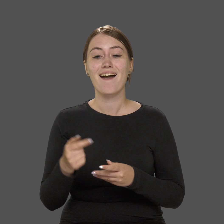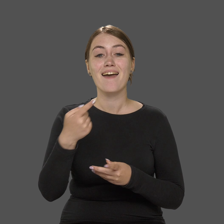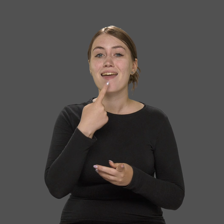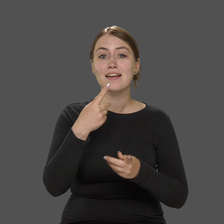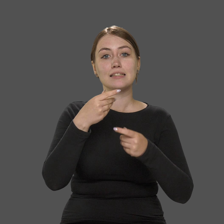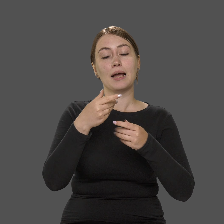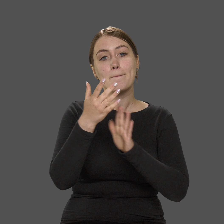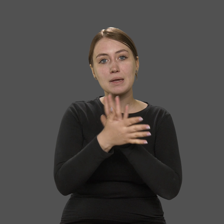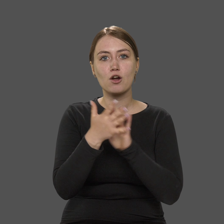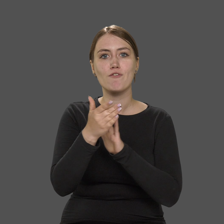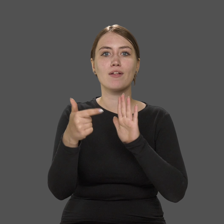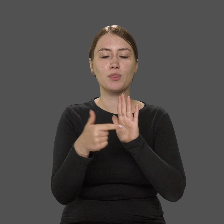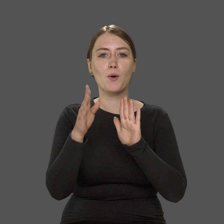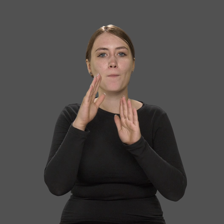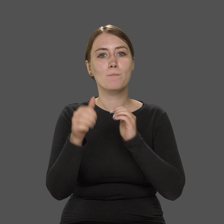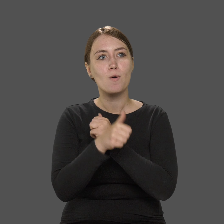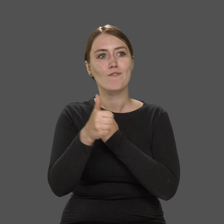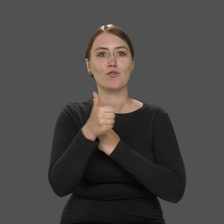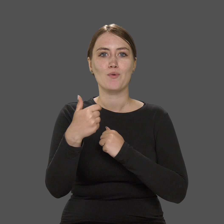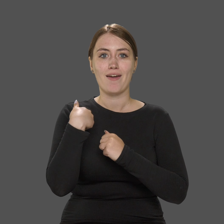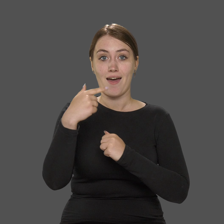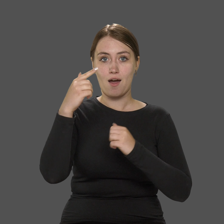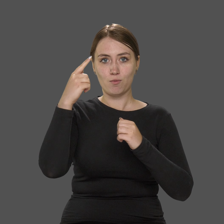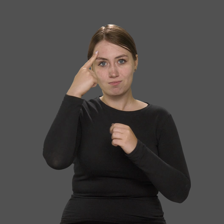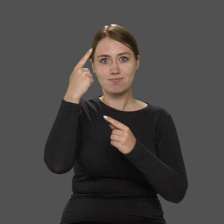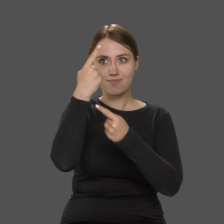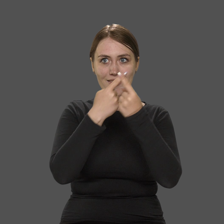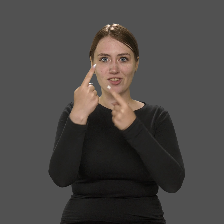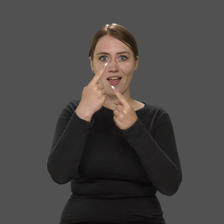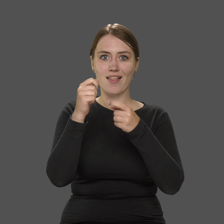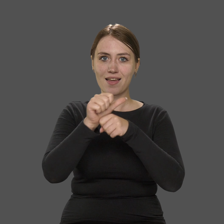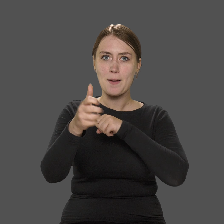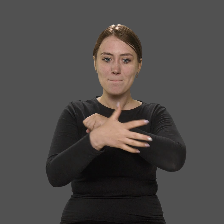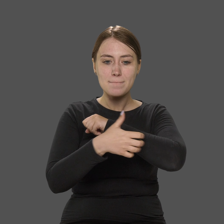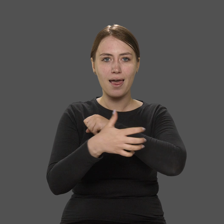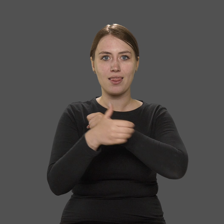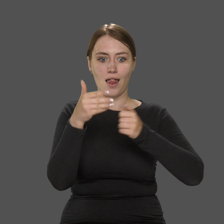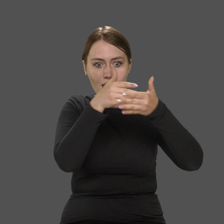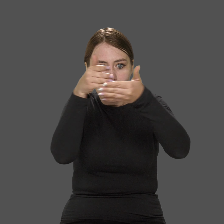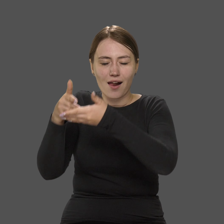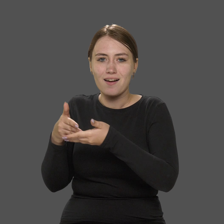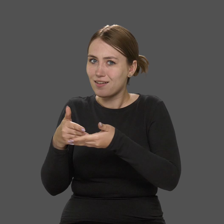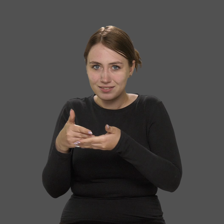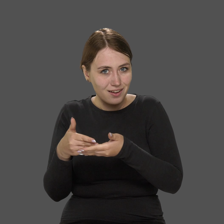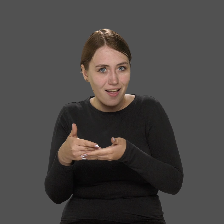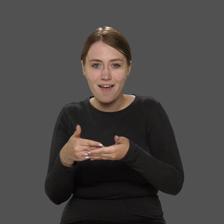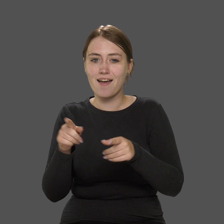sign language "does not impoverish" the mind,